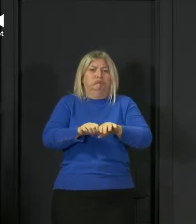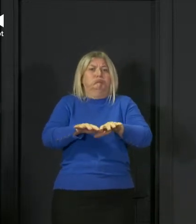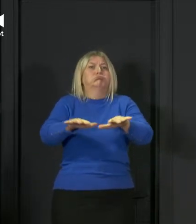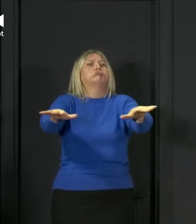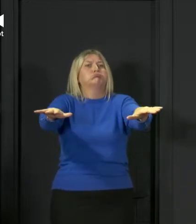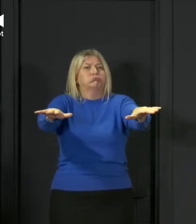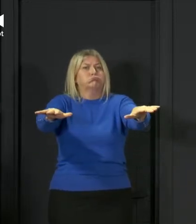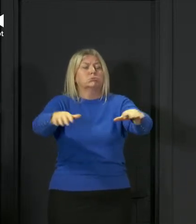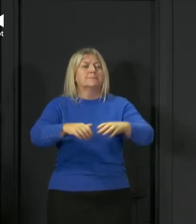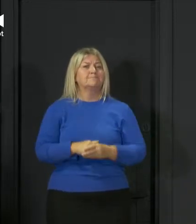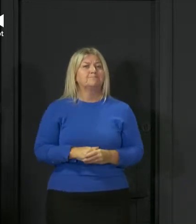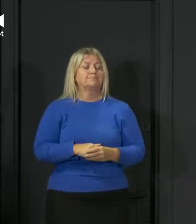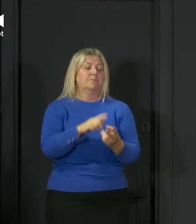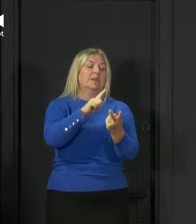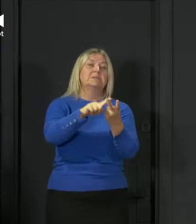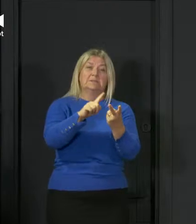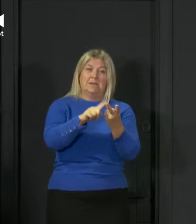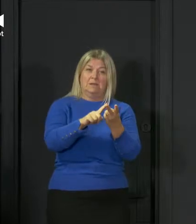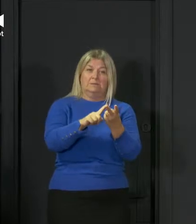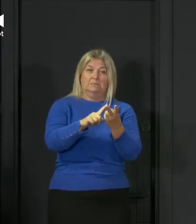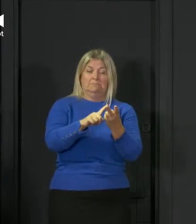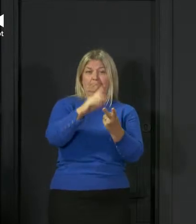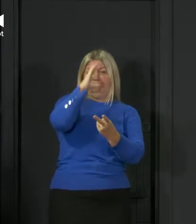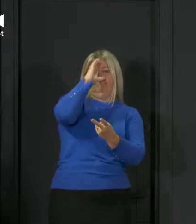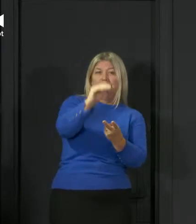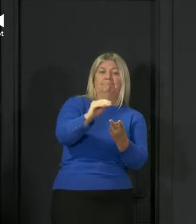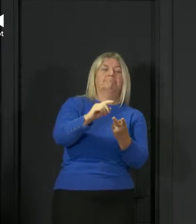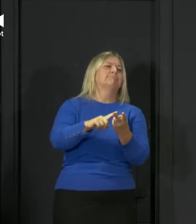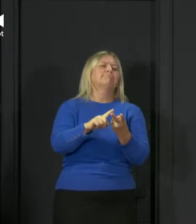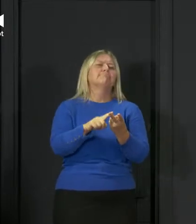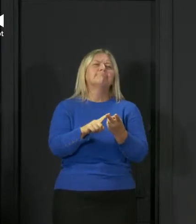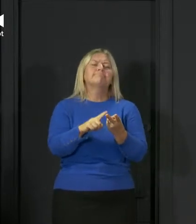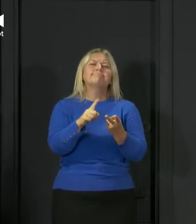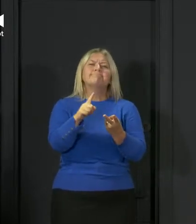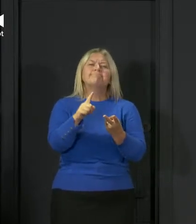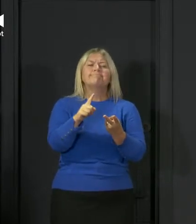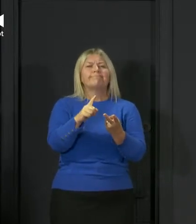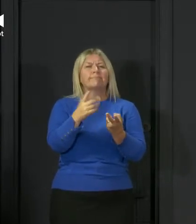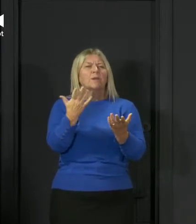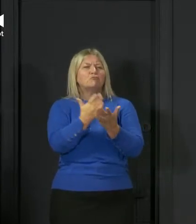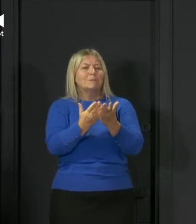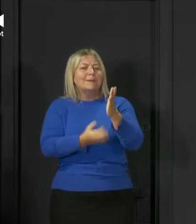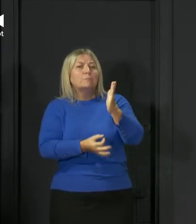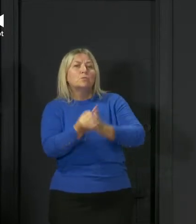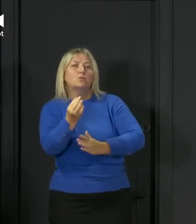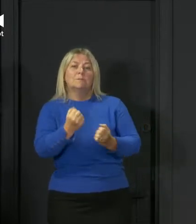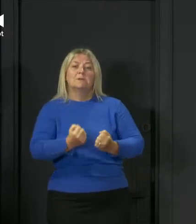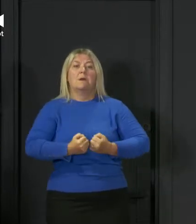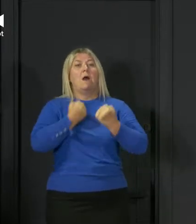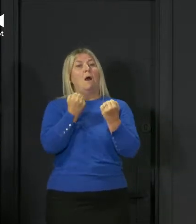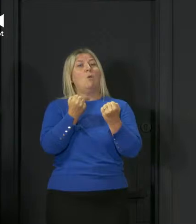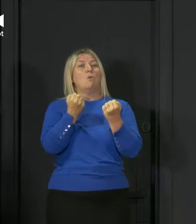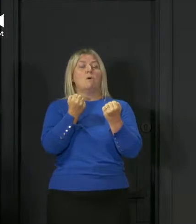My second update today is to draw attention to improvements in our presentation of COVID data.